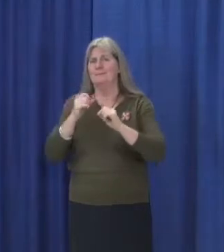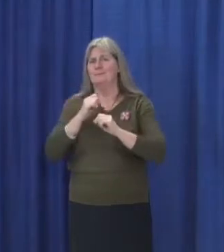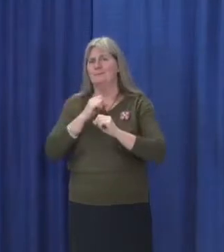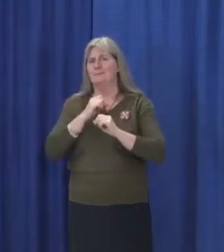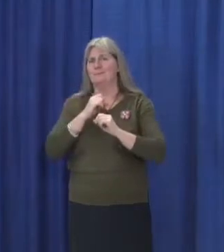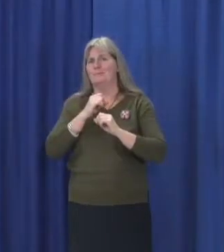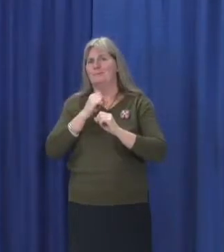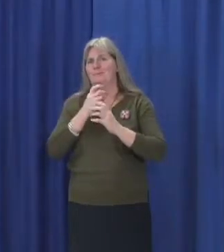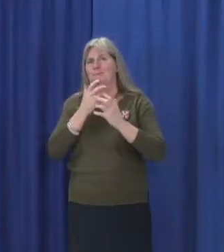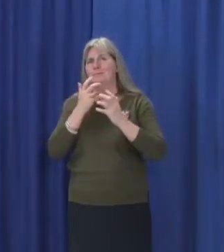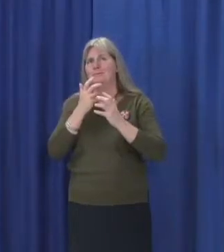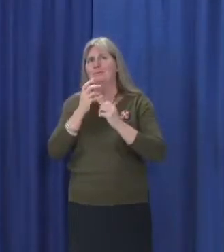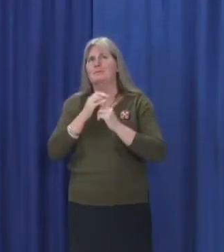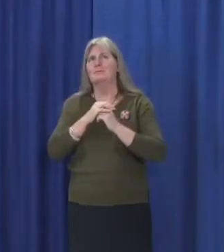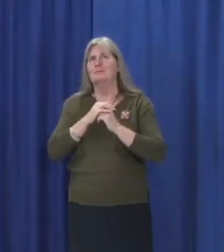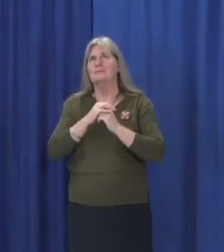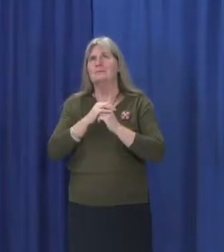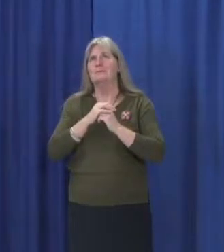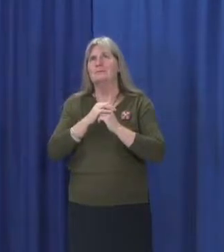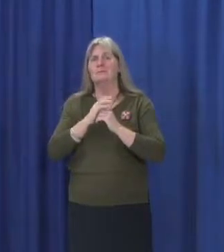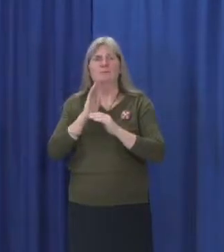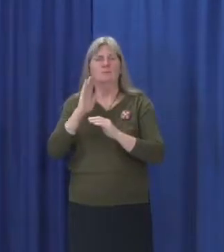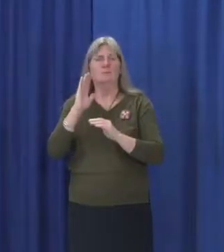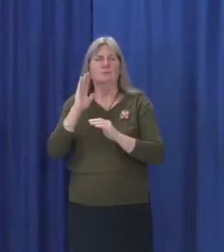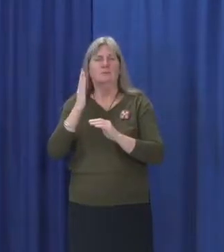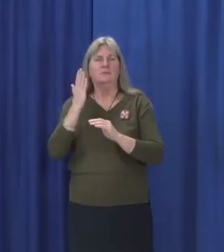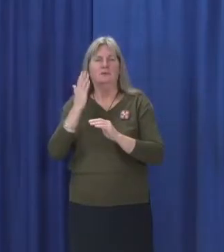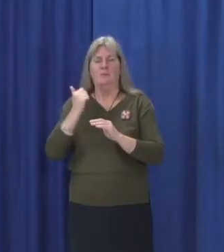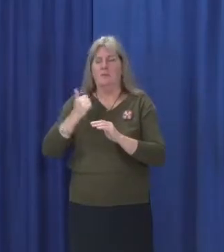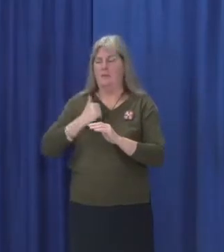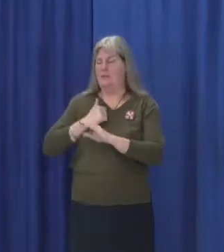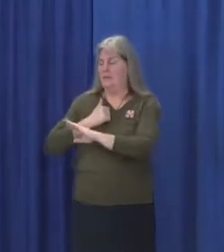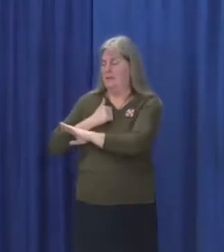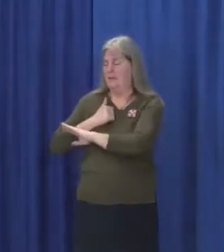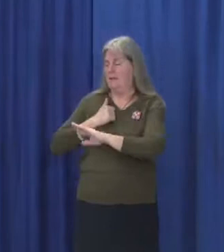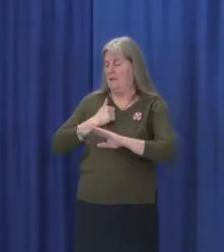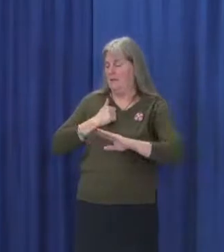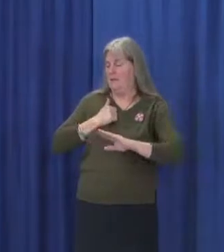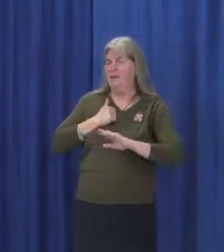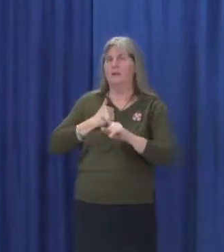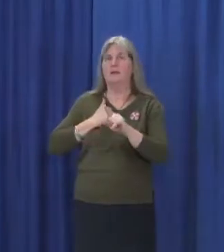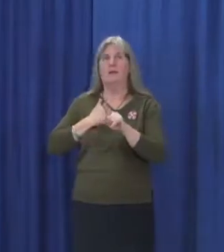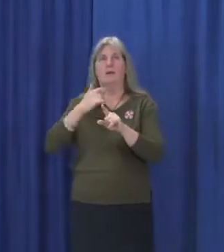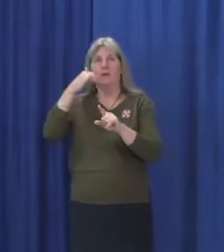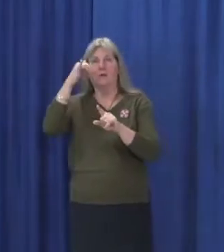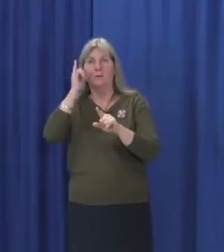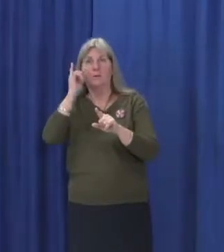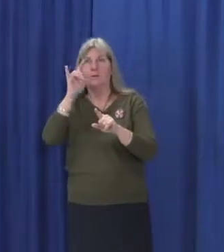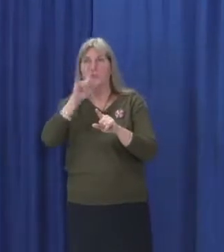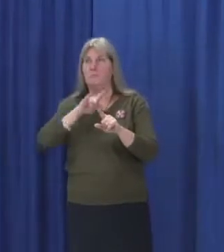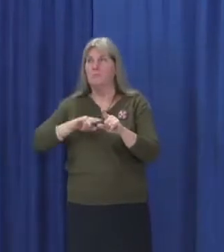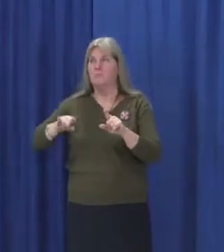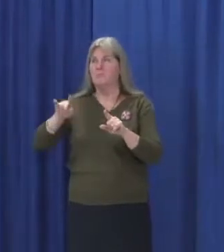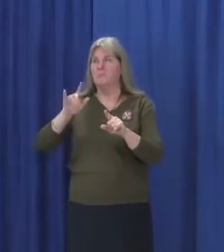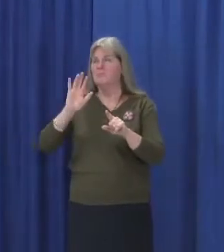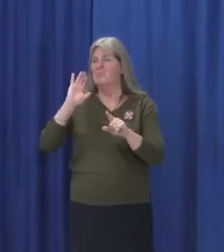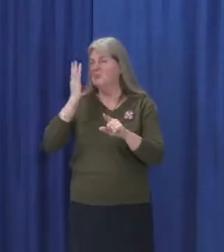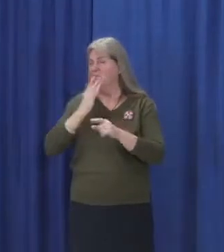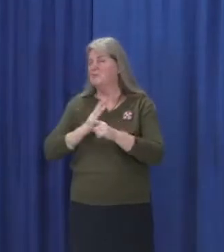concerns will be. What I'm hearing nationally and locally is a lot of support for